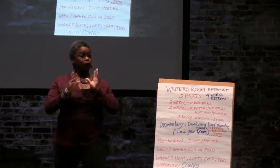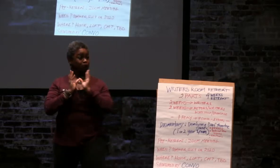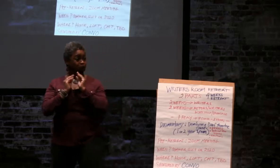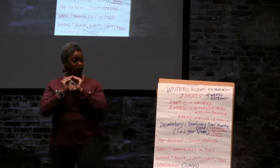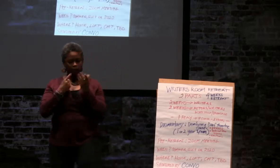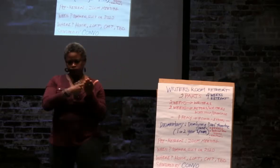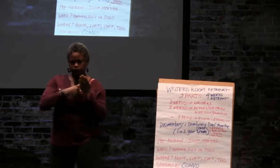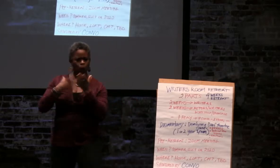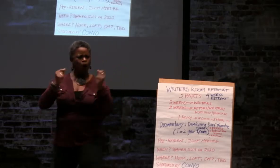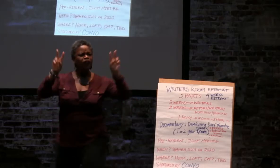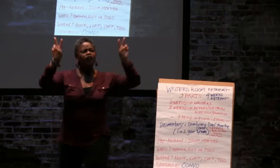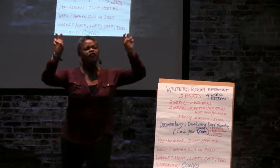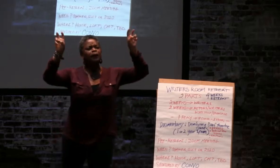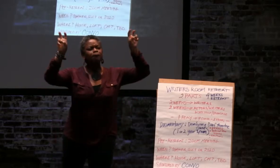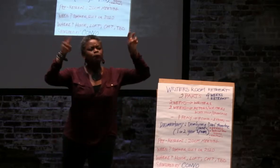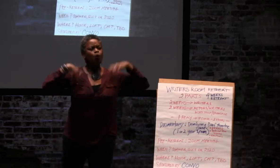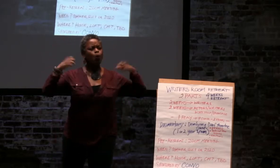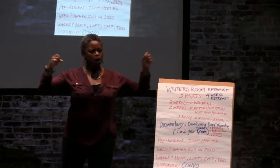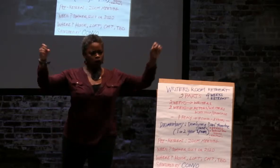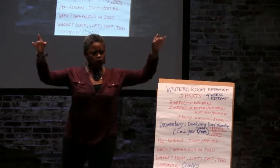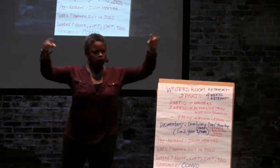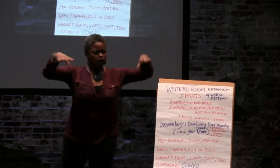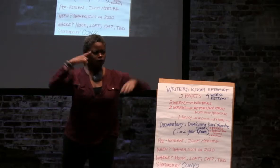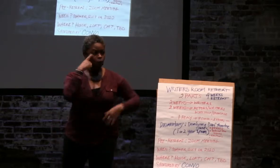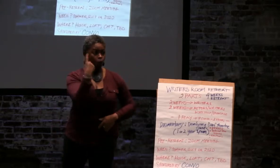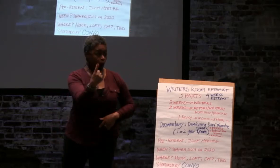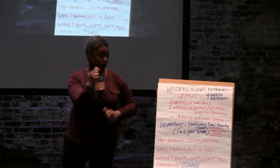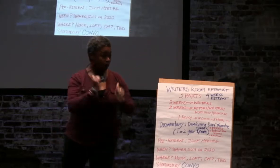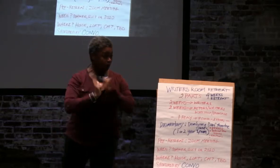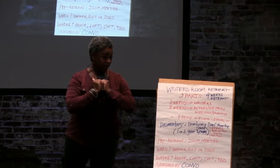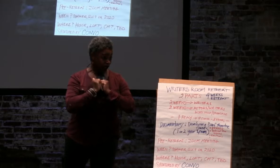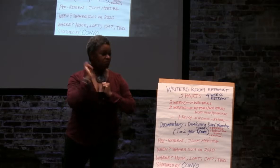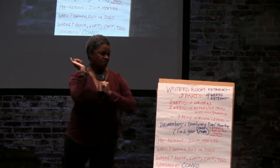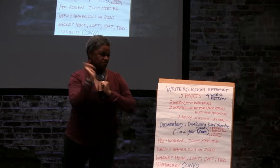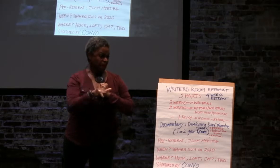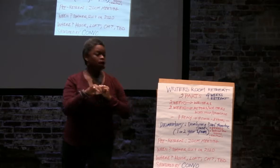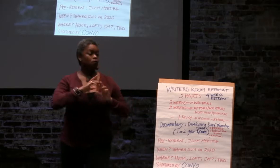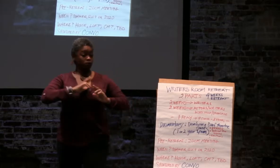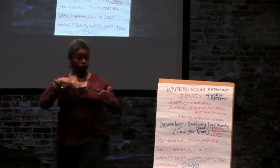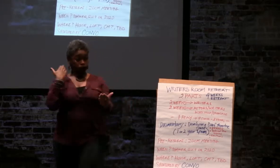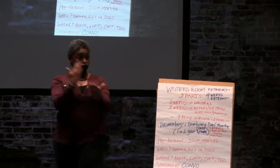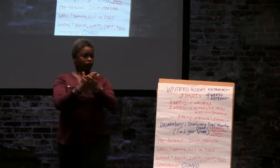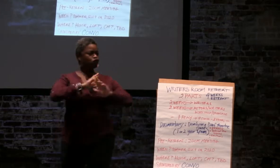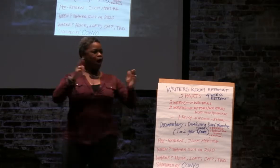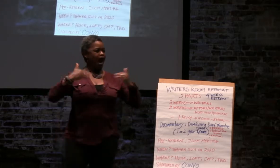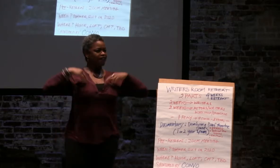Before this one month retreat, there would be a pre-retreat session